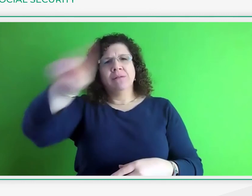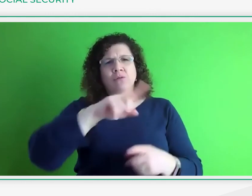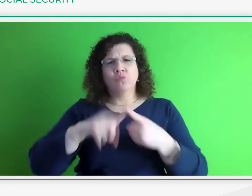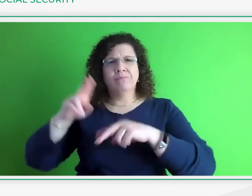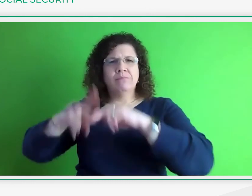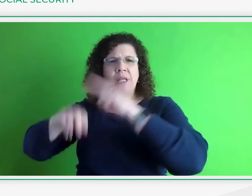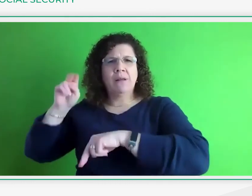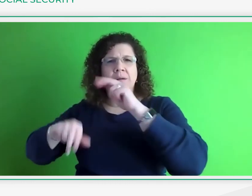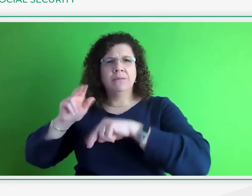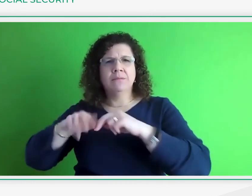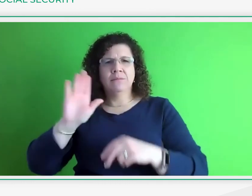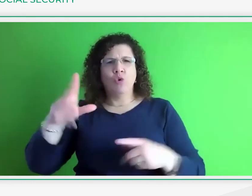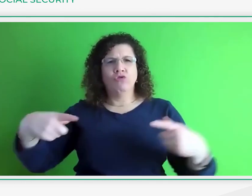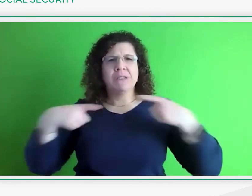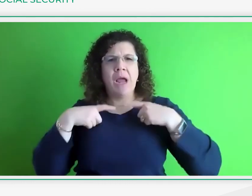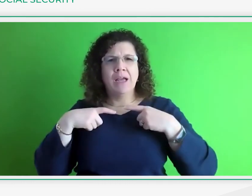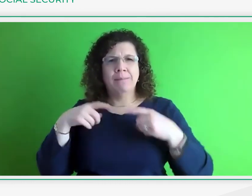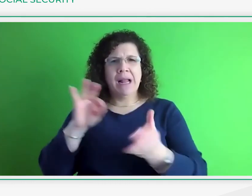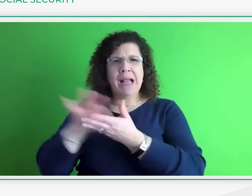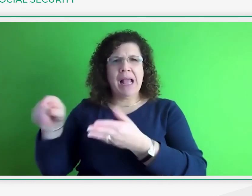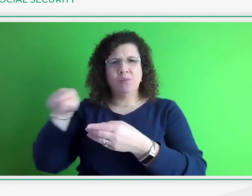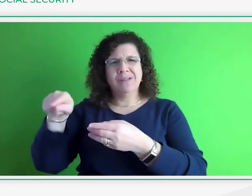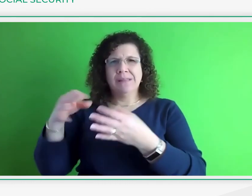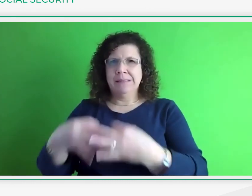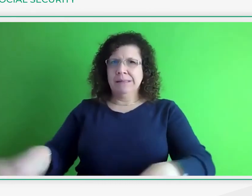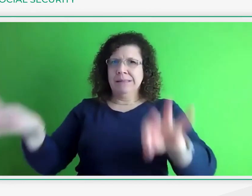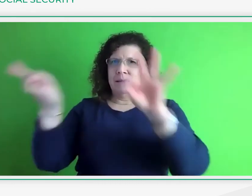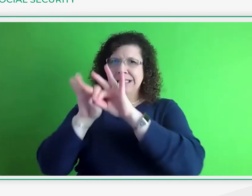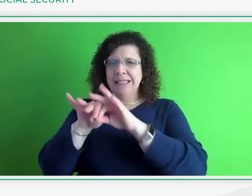So we encourage all of you to build up your retirement accounts.